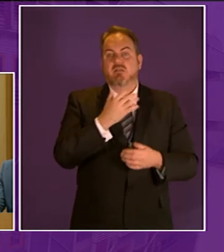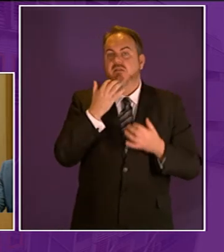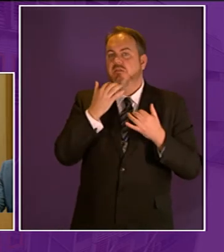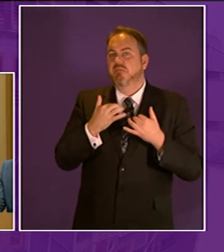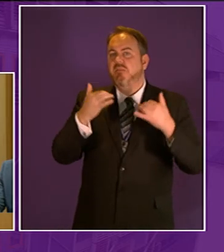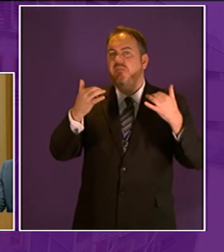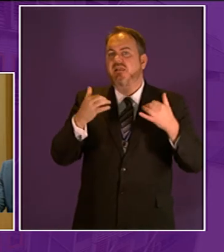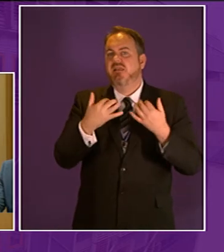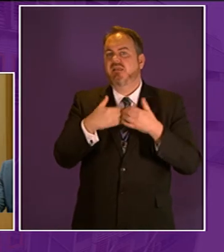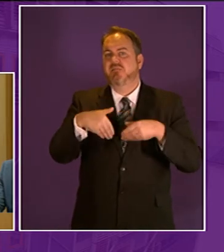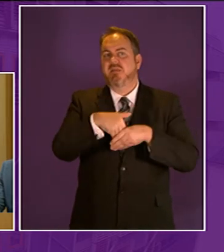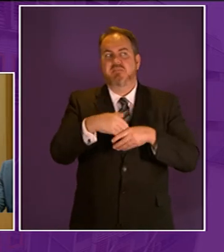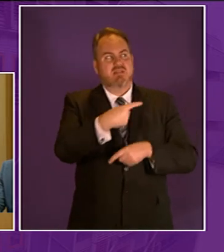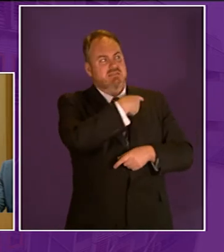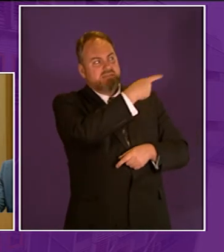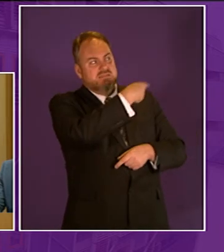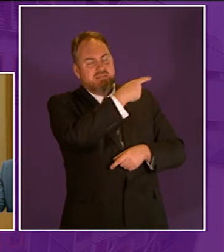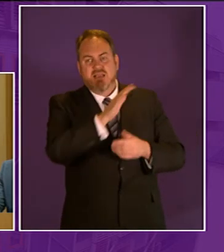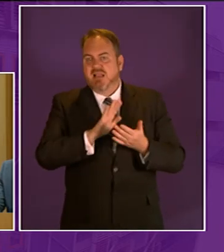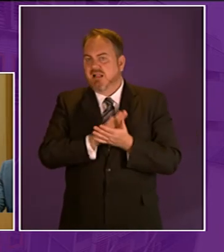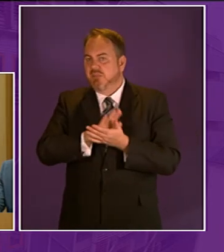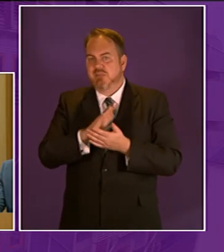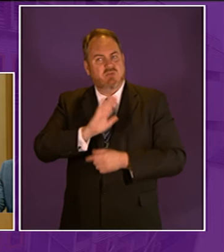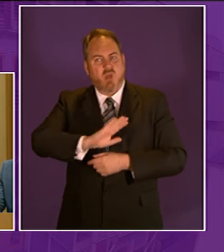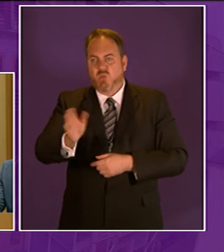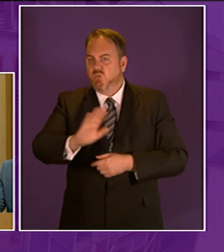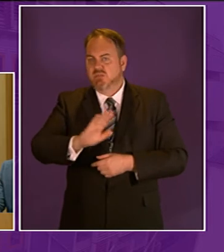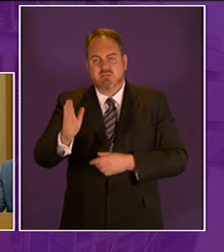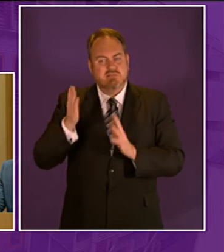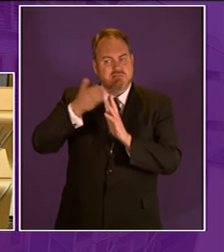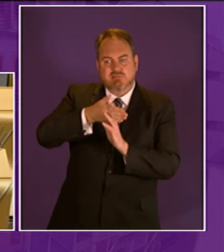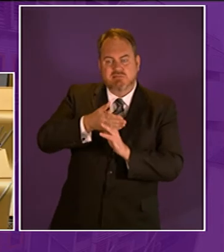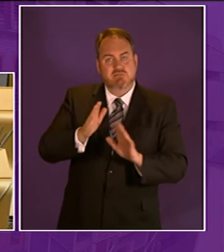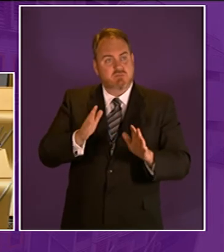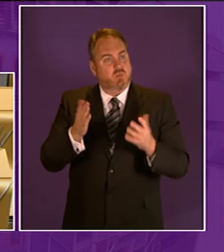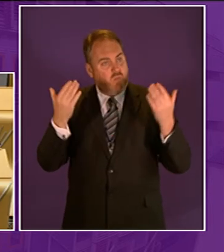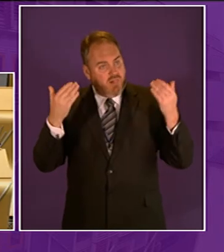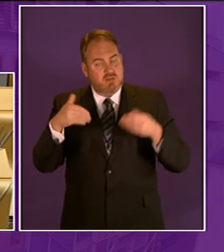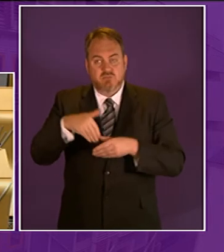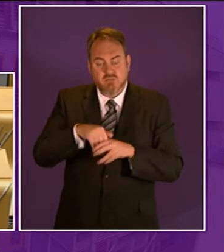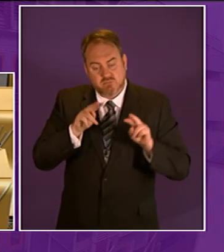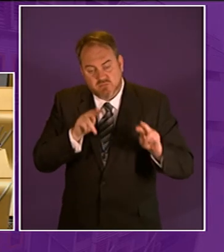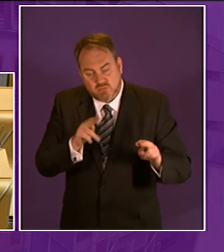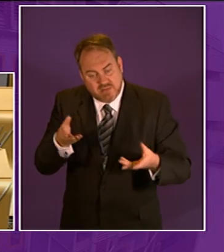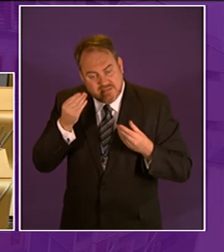applaud or intervene in any way. John Swinney: The issue that Monica Lennon raises goes to